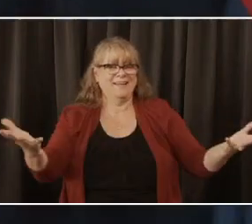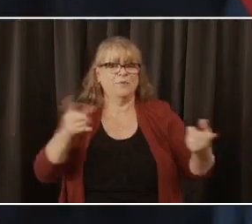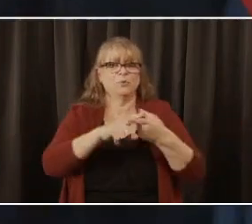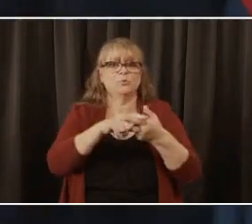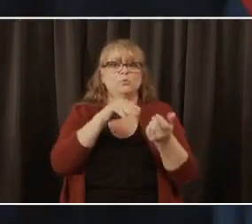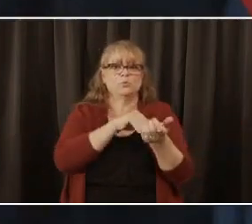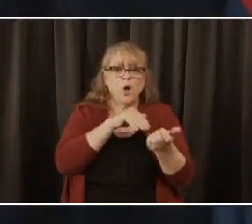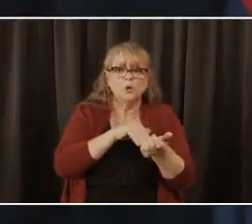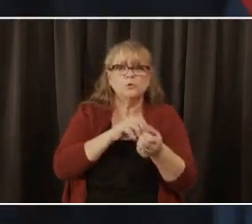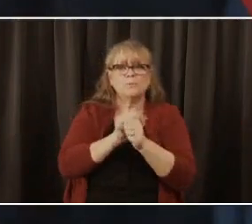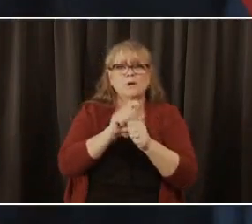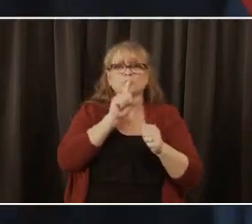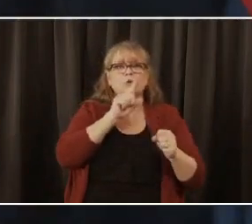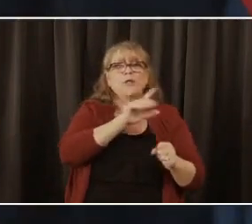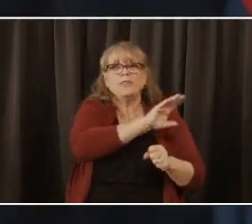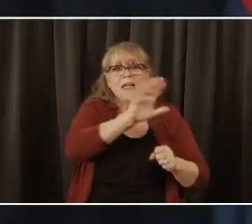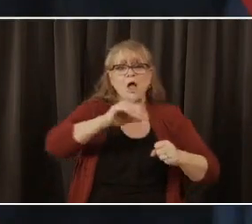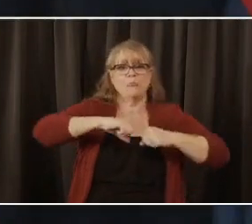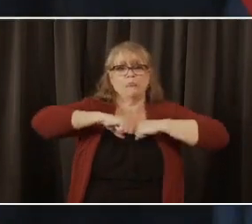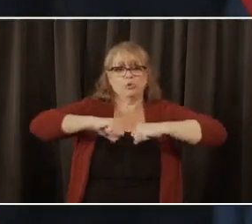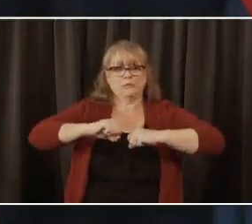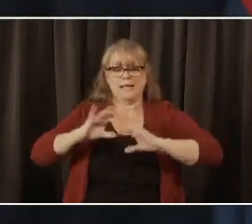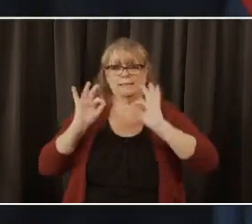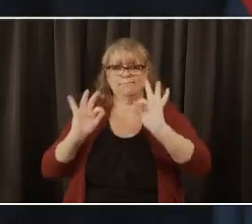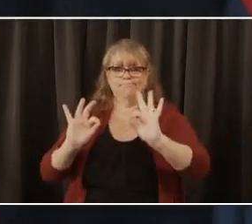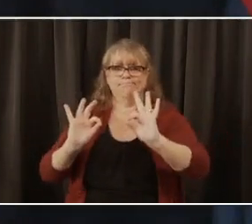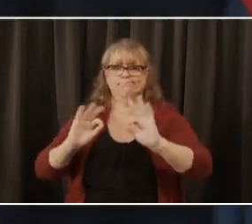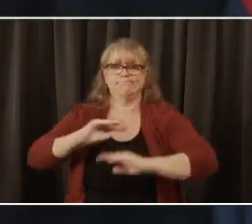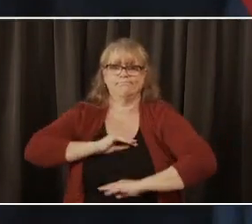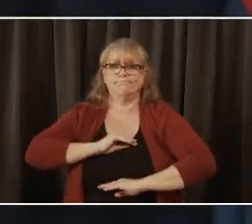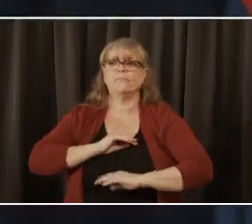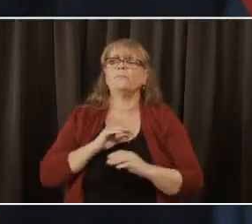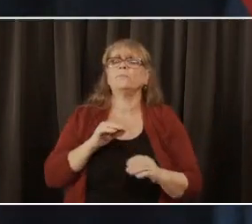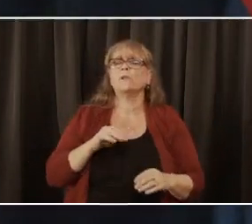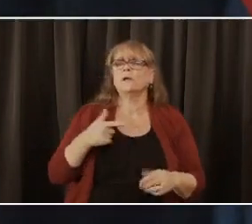process of building our state warehouse inventory from scratch, and where we are today and our PB